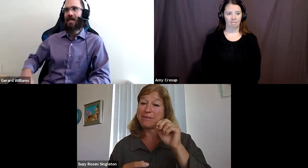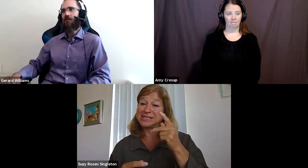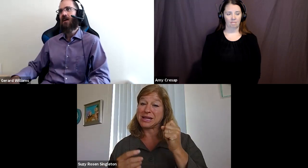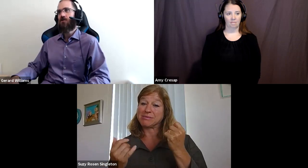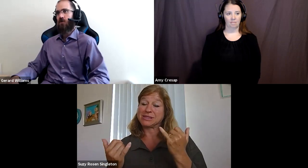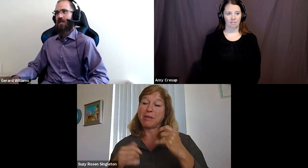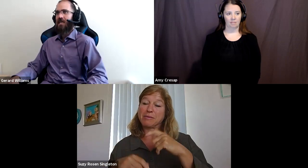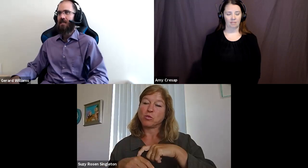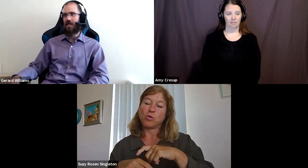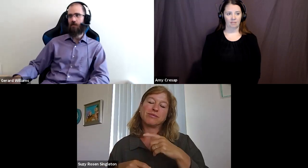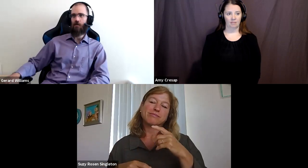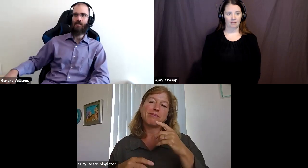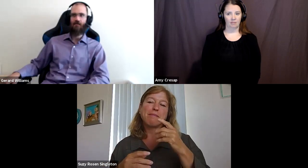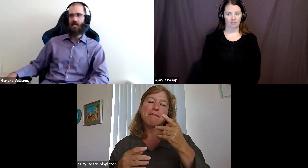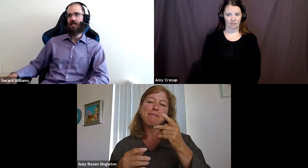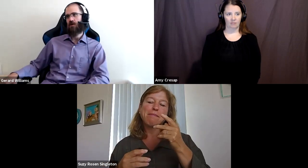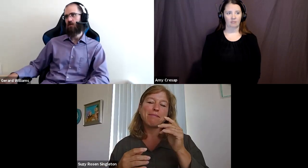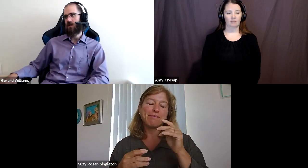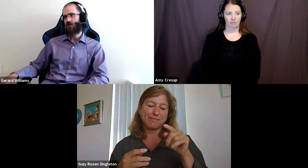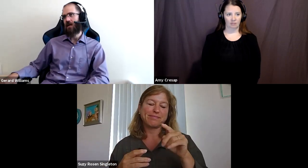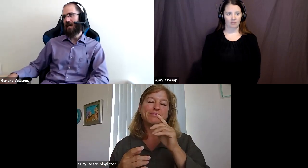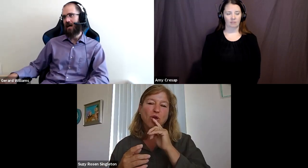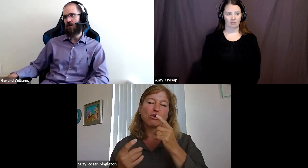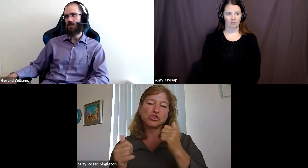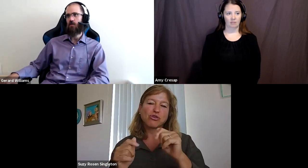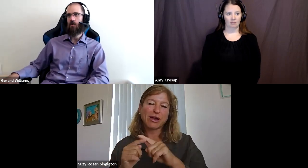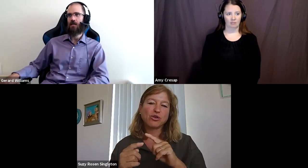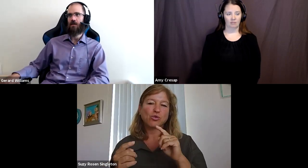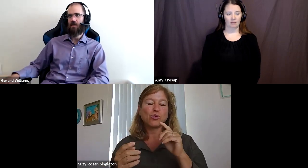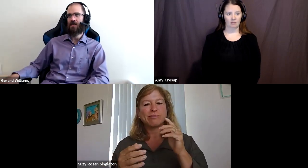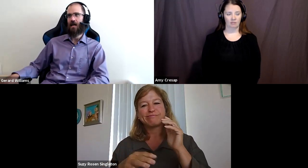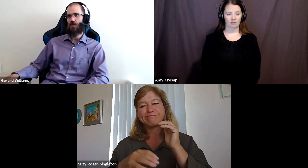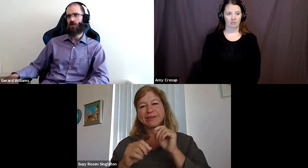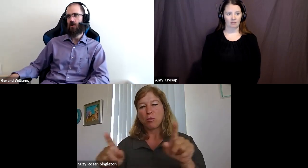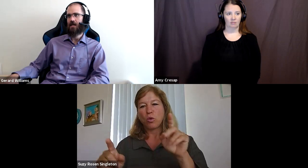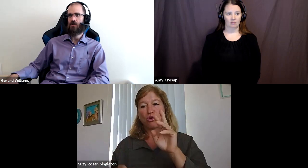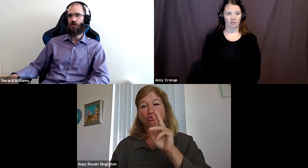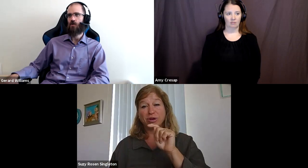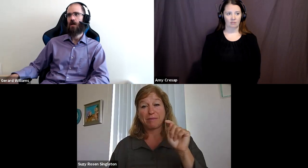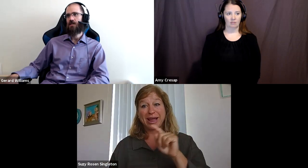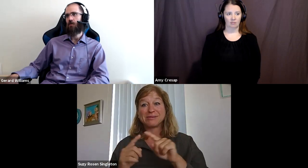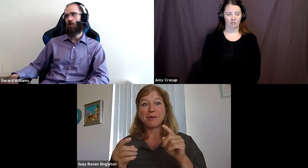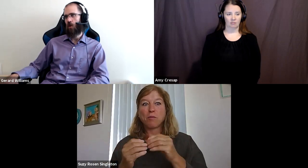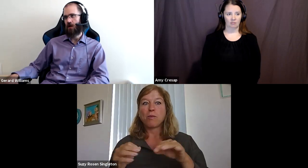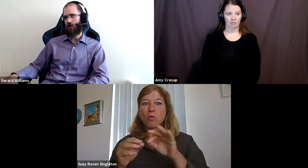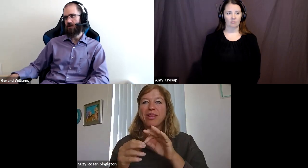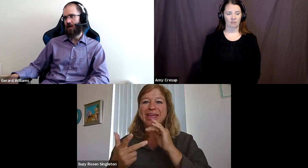And eventually the public safety points right now at this PSAPs are trying to deploy realtime